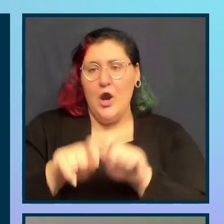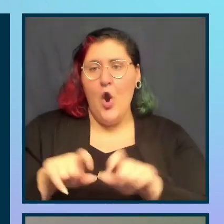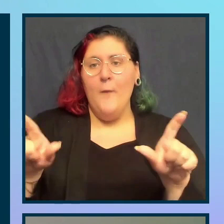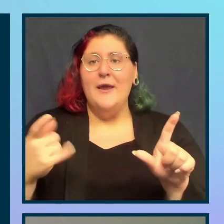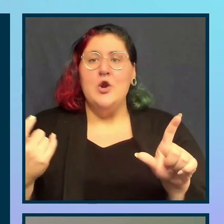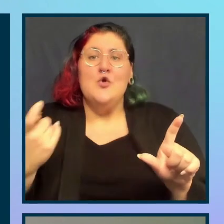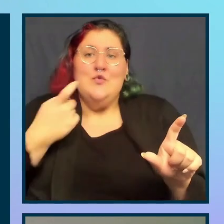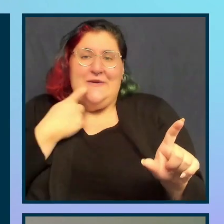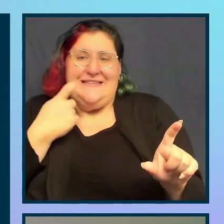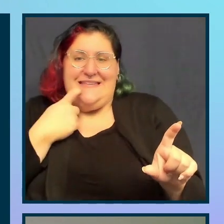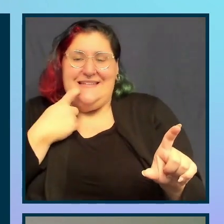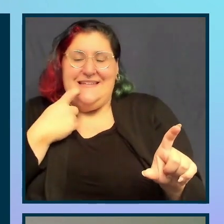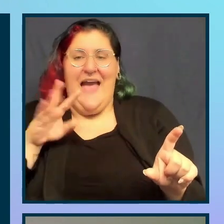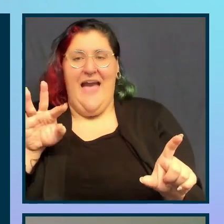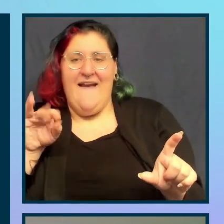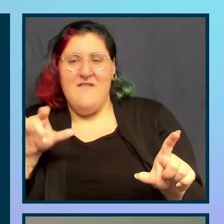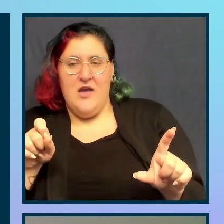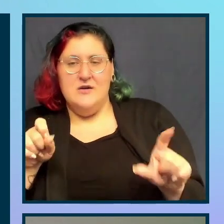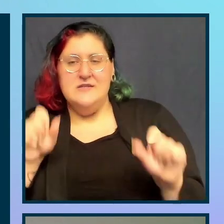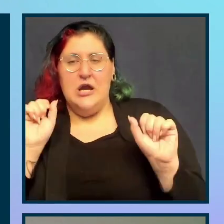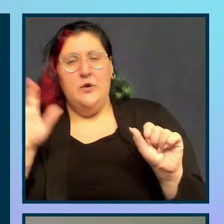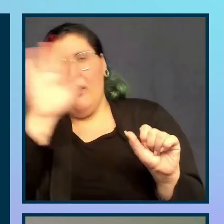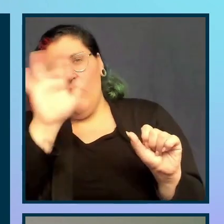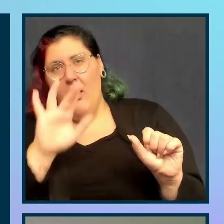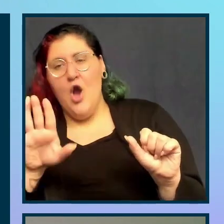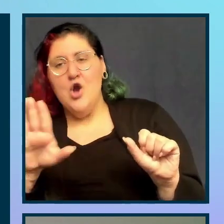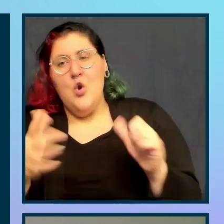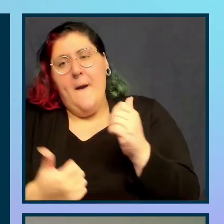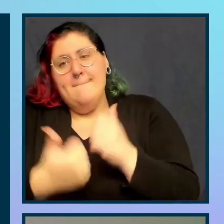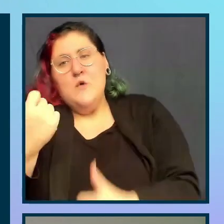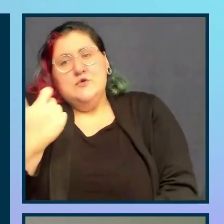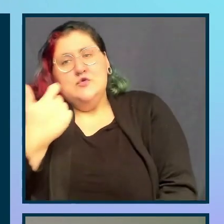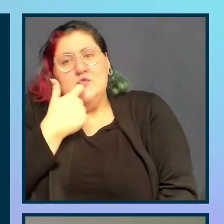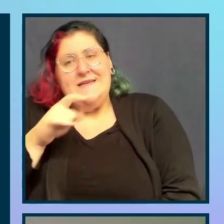So those are all desktop experiences, native desktop experiences that are similar to this.